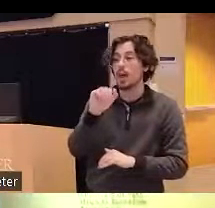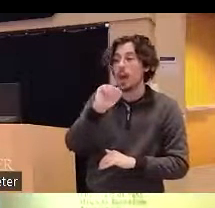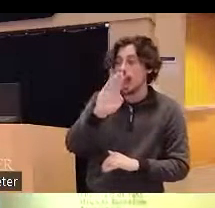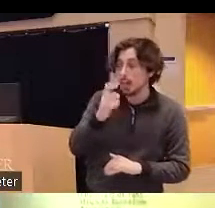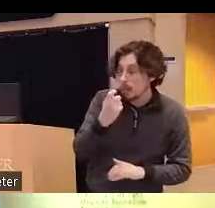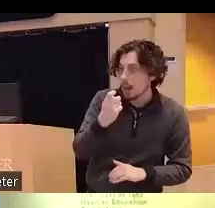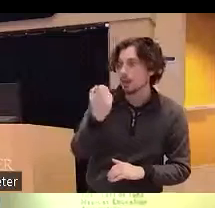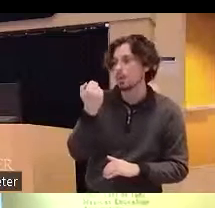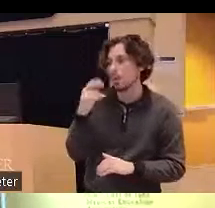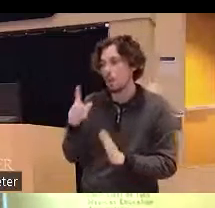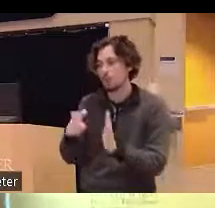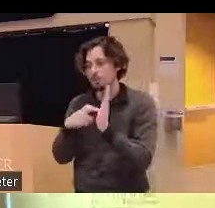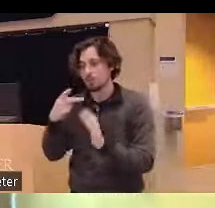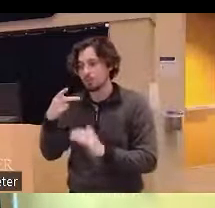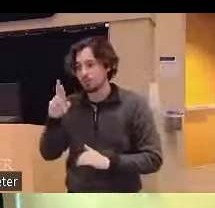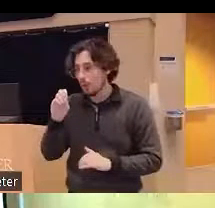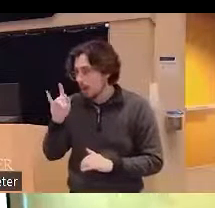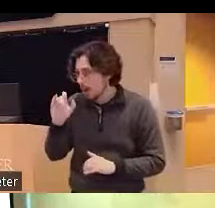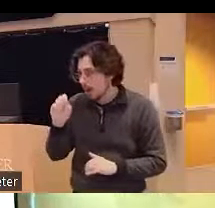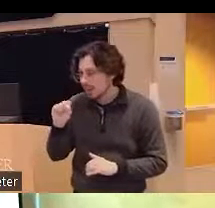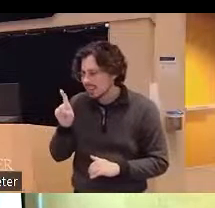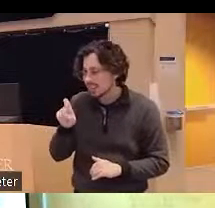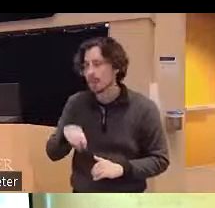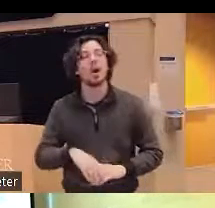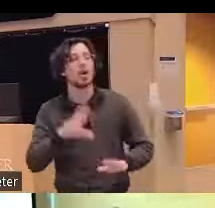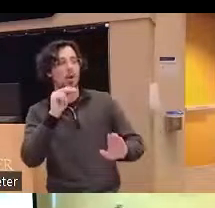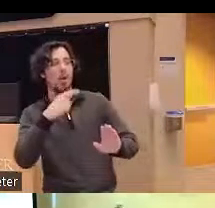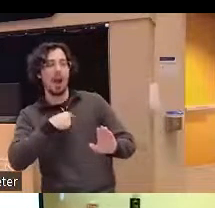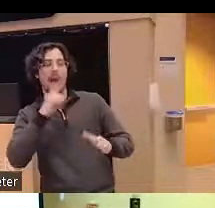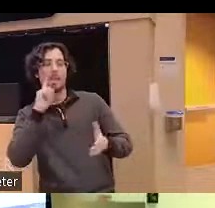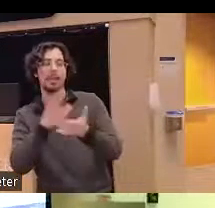to think there's a need for probiotics I I haven't tested it yet in our paper that